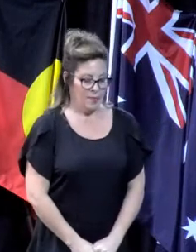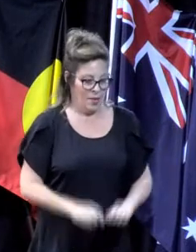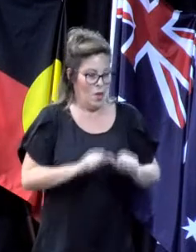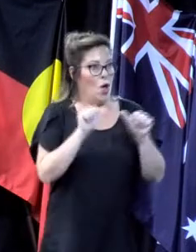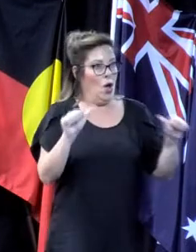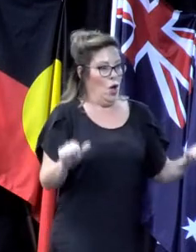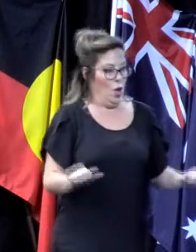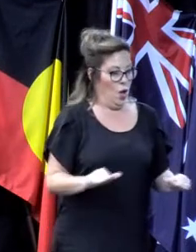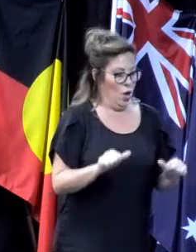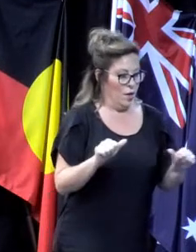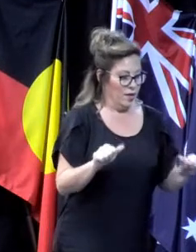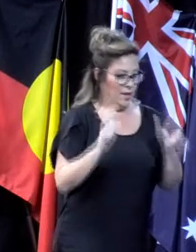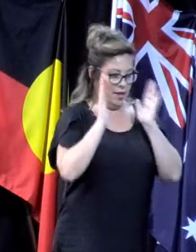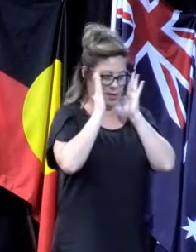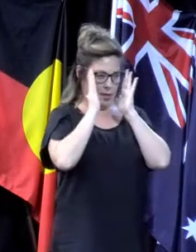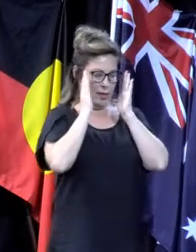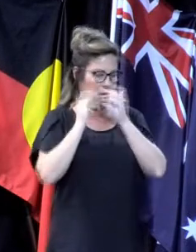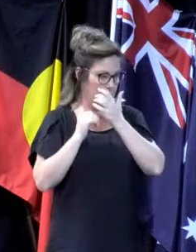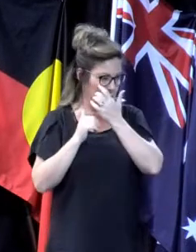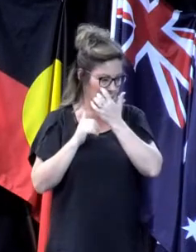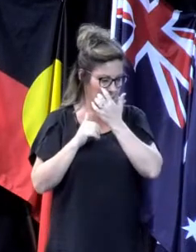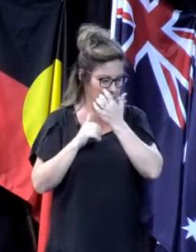I'll direct this question first to you, Ms. Swancutt. And then, I'll ask for your input.